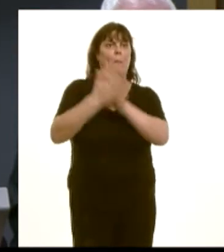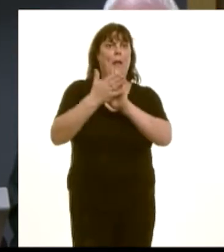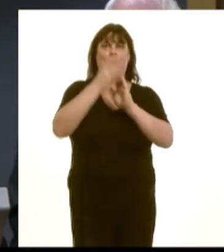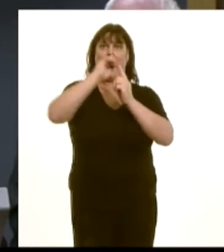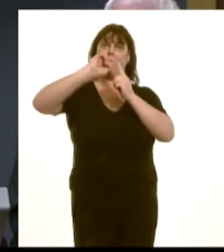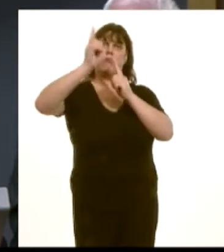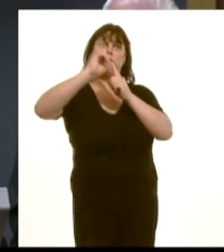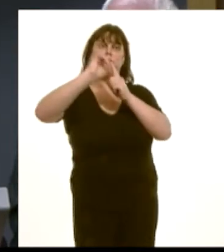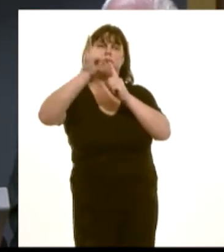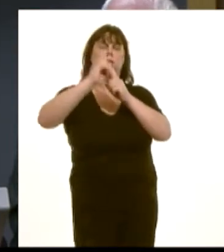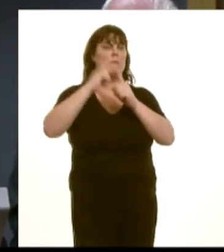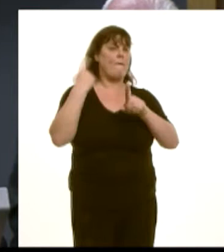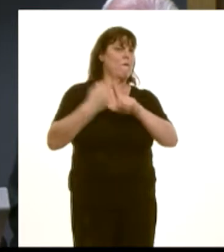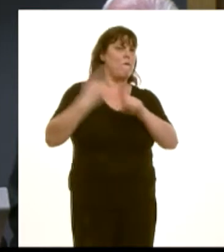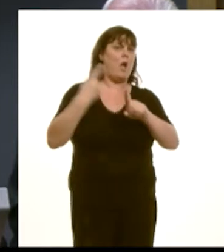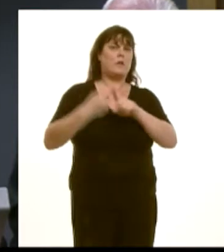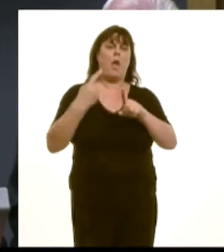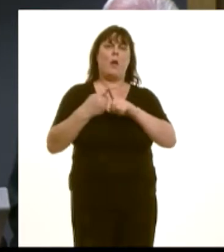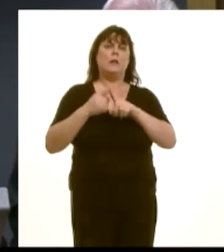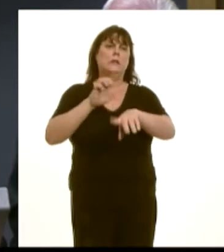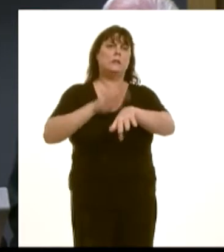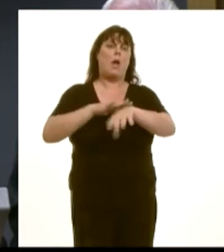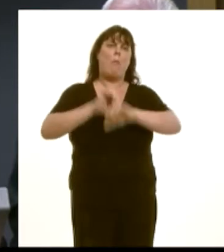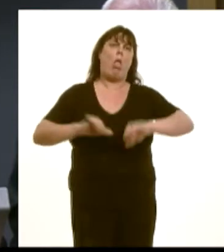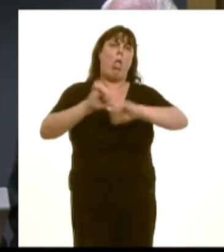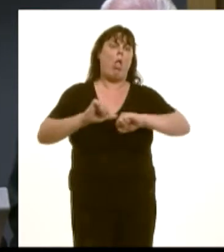speed, cut down the journey time, and, hopefully, make it more attractive for people who want